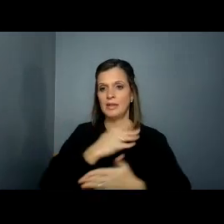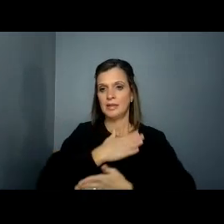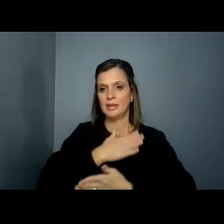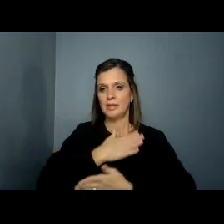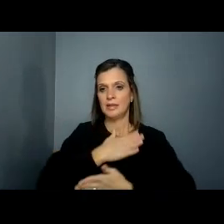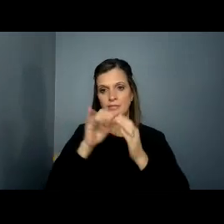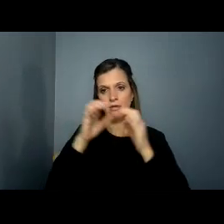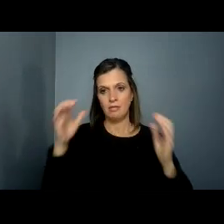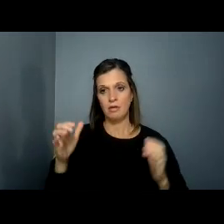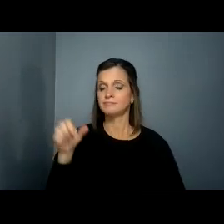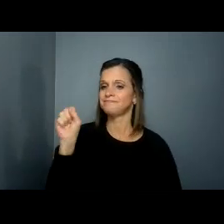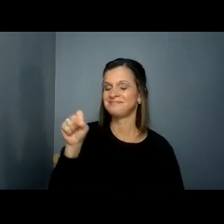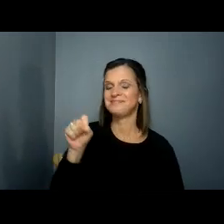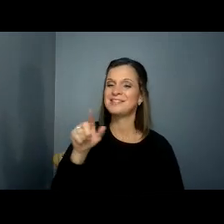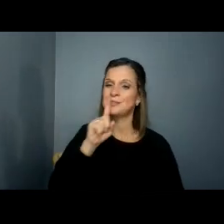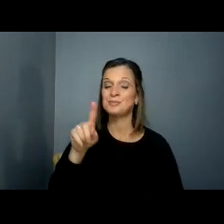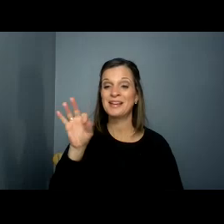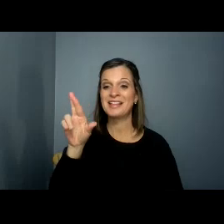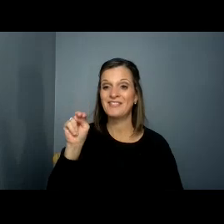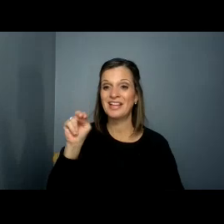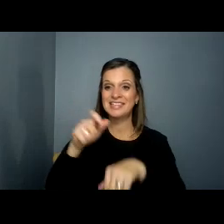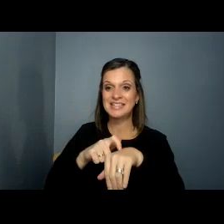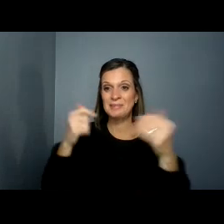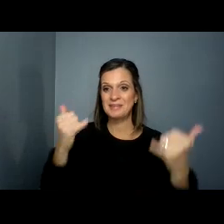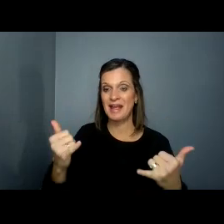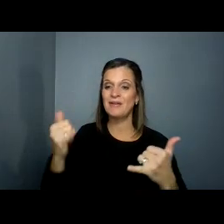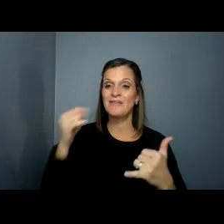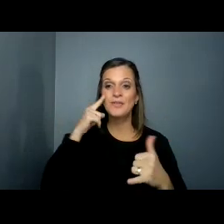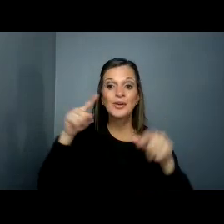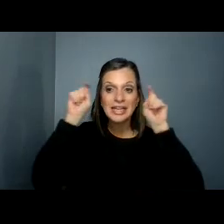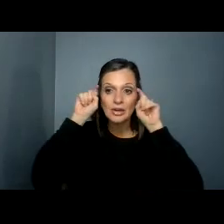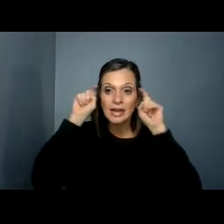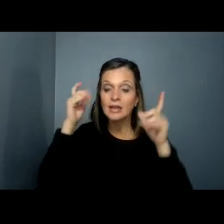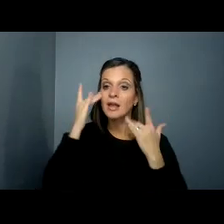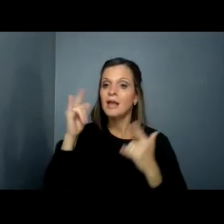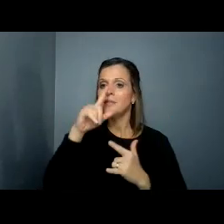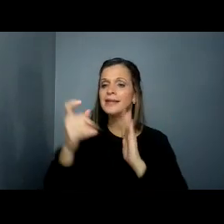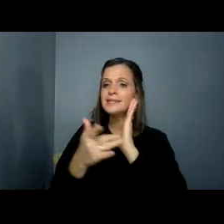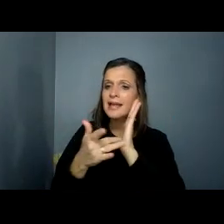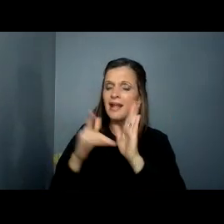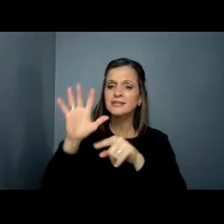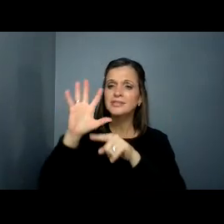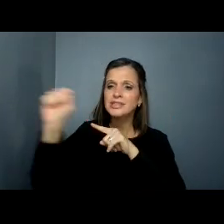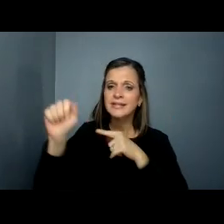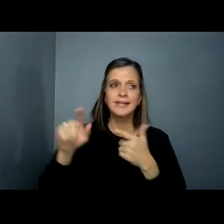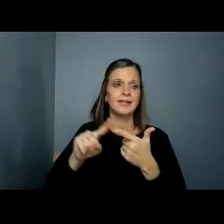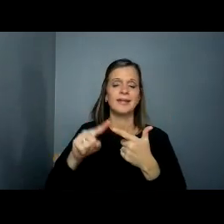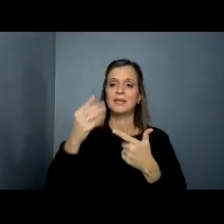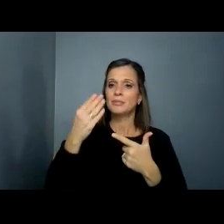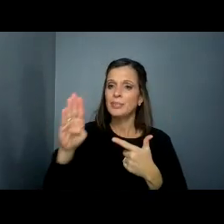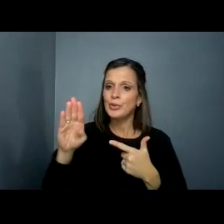Yeah, it's really fun. Time now to be doing here and it's because of technology with the Bluetooth and and some of this AI coming out.